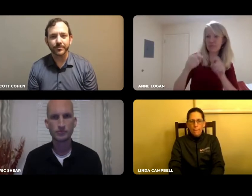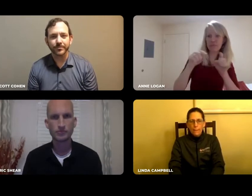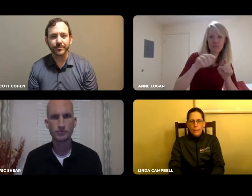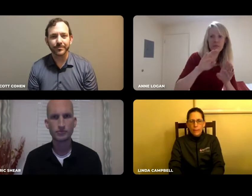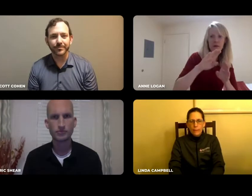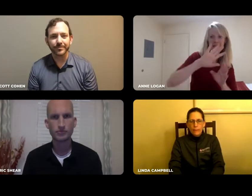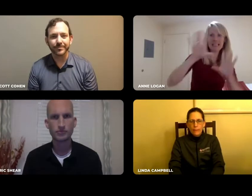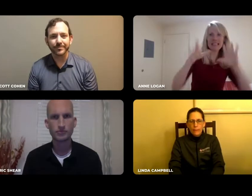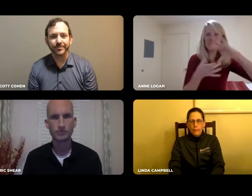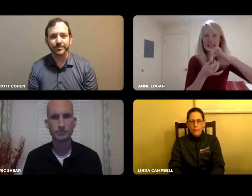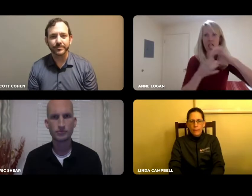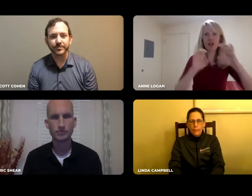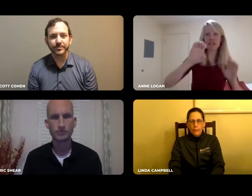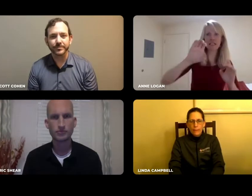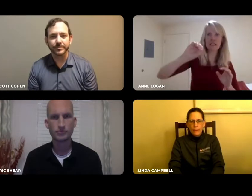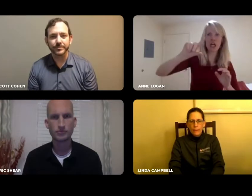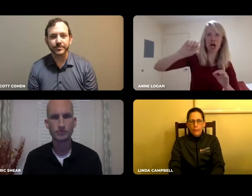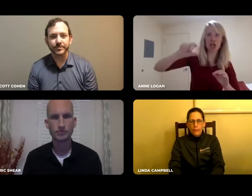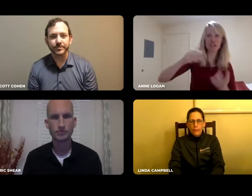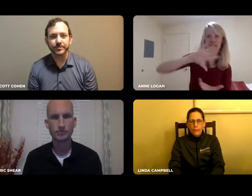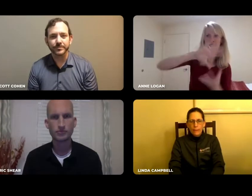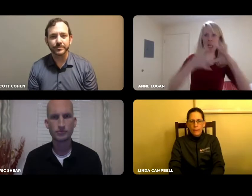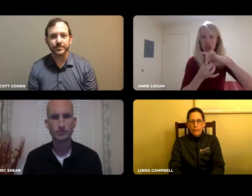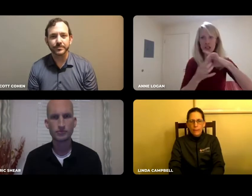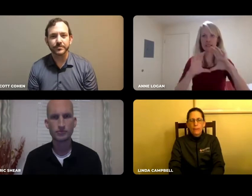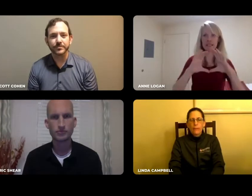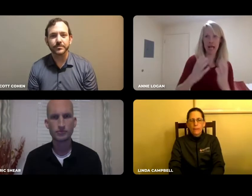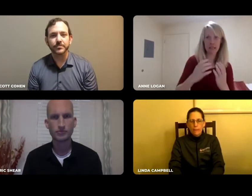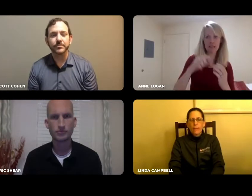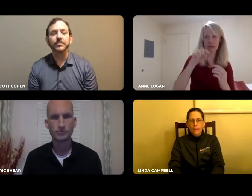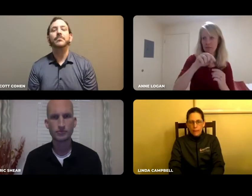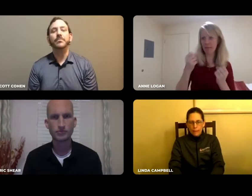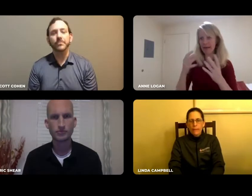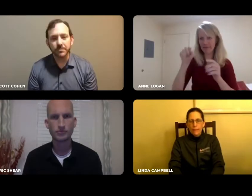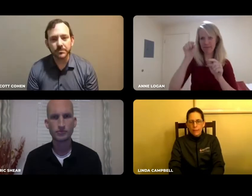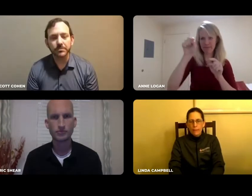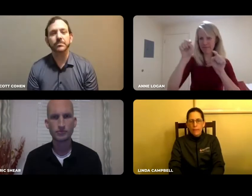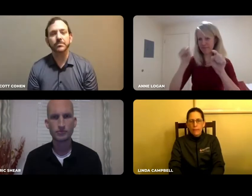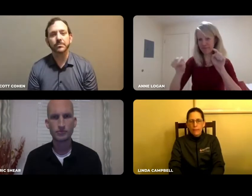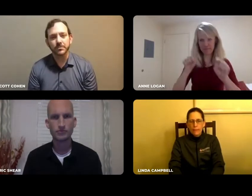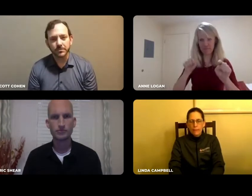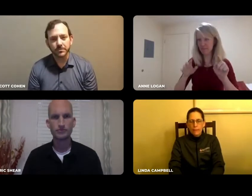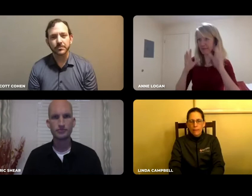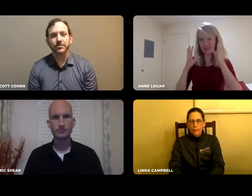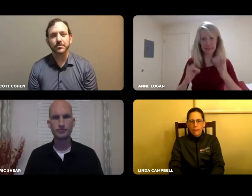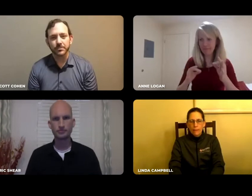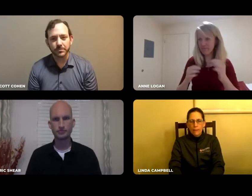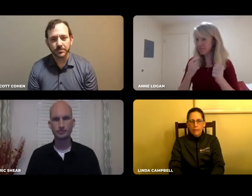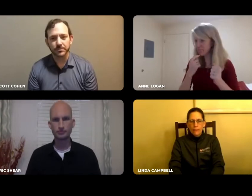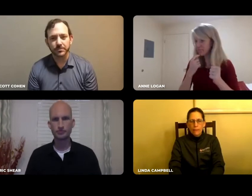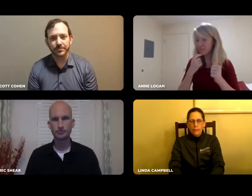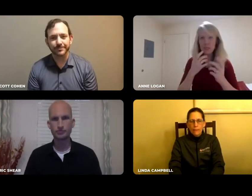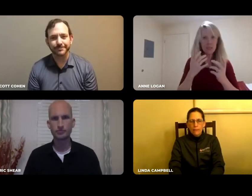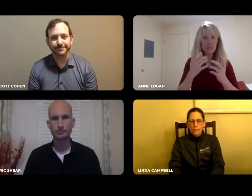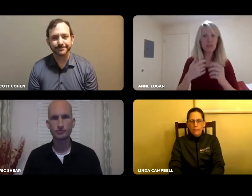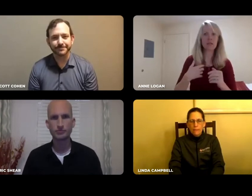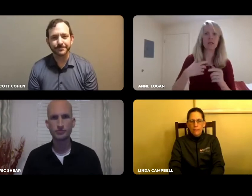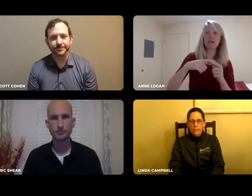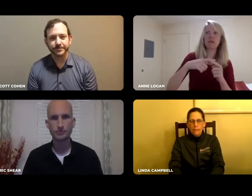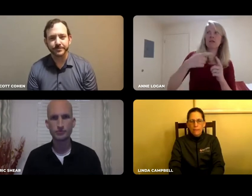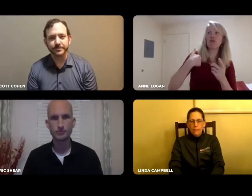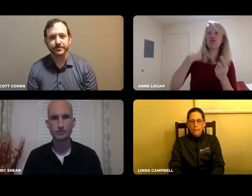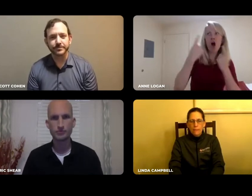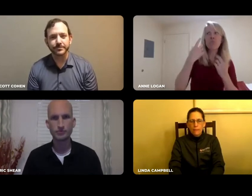I took a lot of classes in my decision-making process.